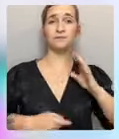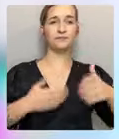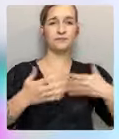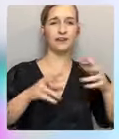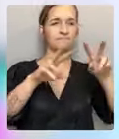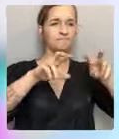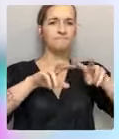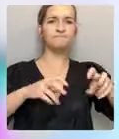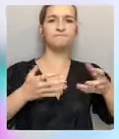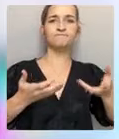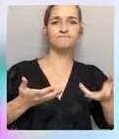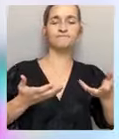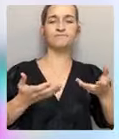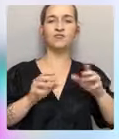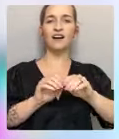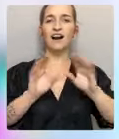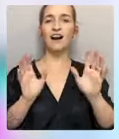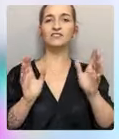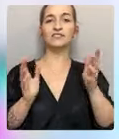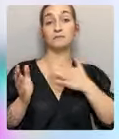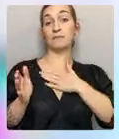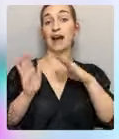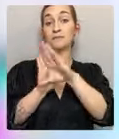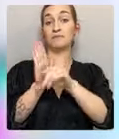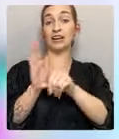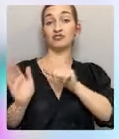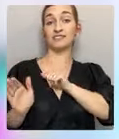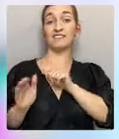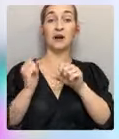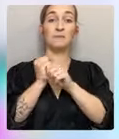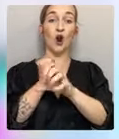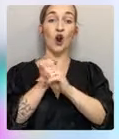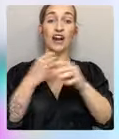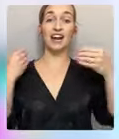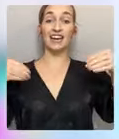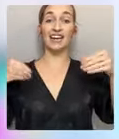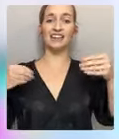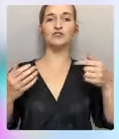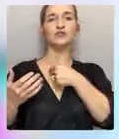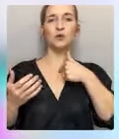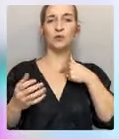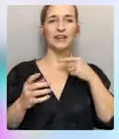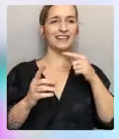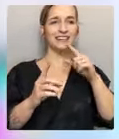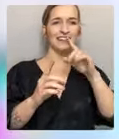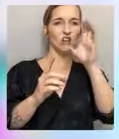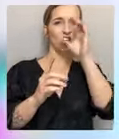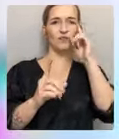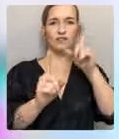obviously, you know, our background is marketing, so we really did look for a targeted audience,